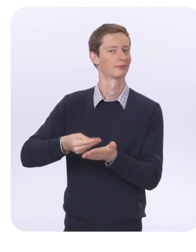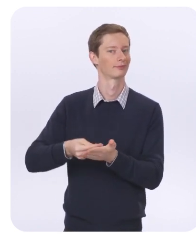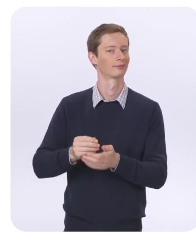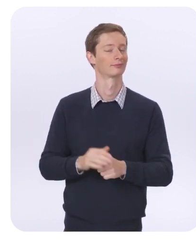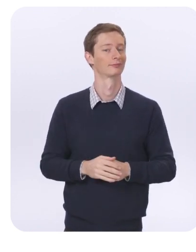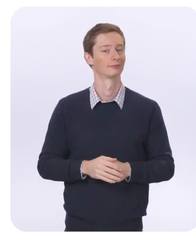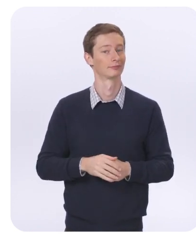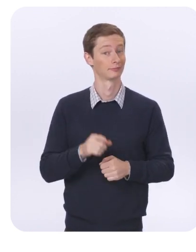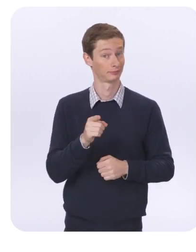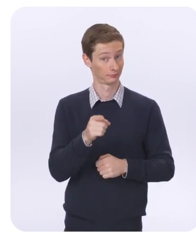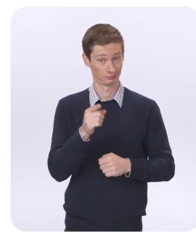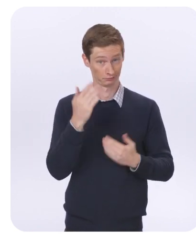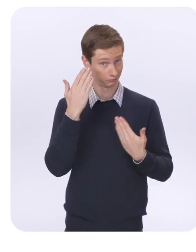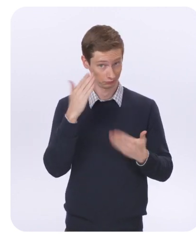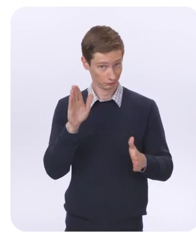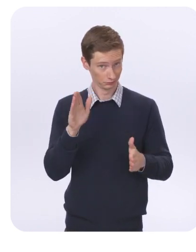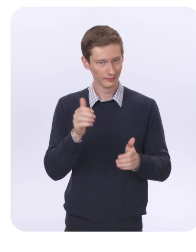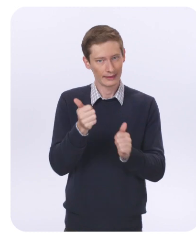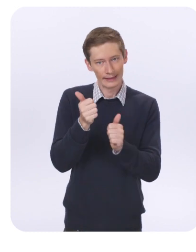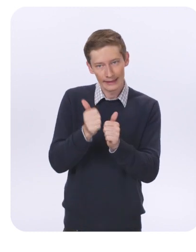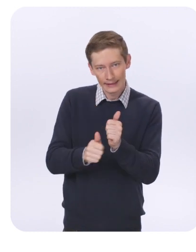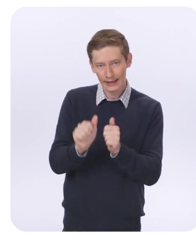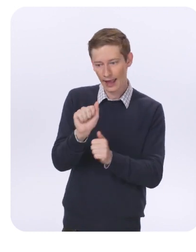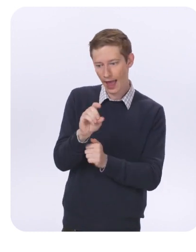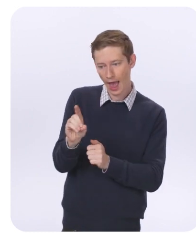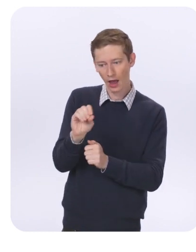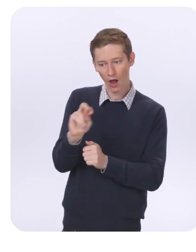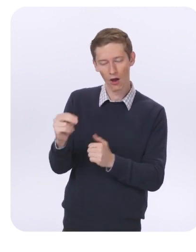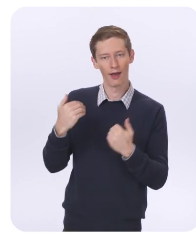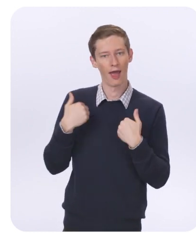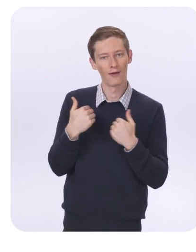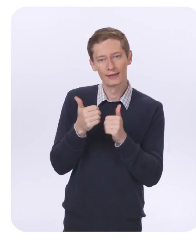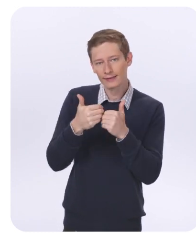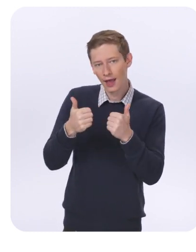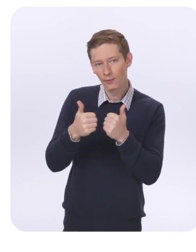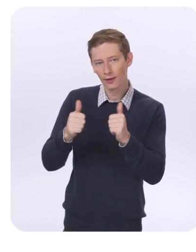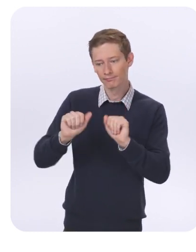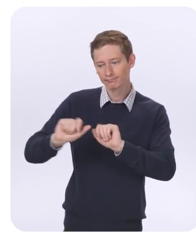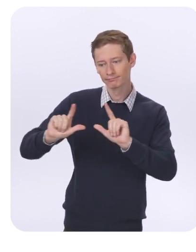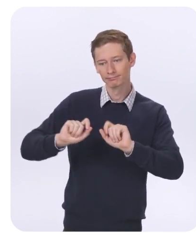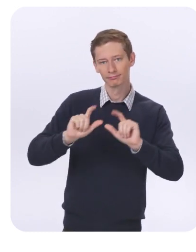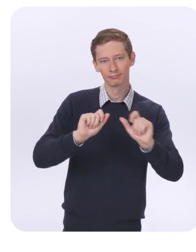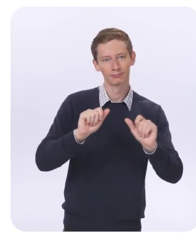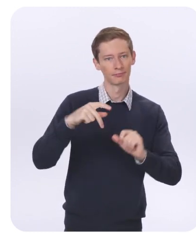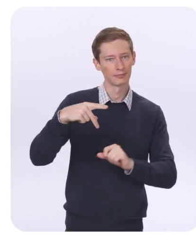to provide more context for your content. Additionally, add-on content with PDPs can appear in search results